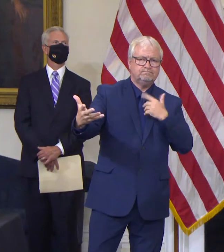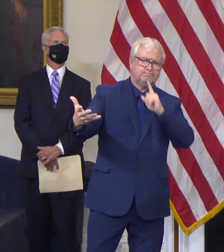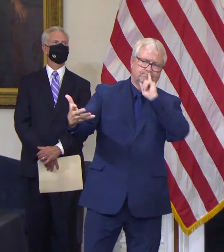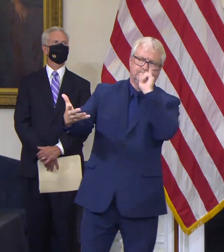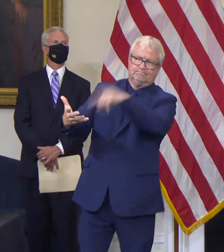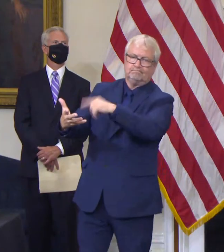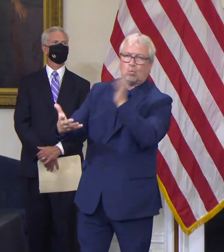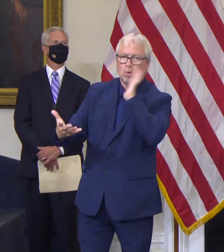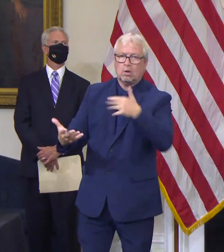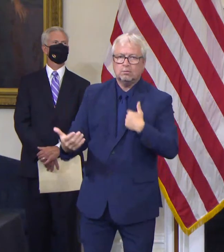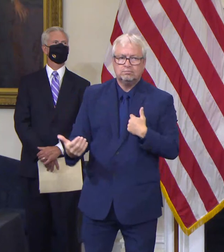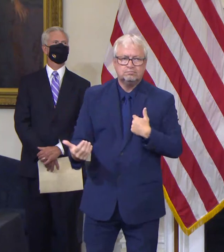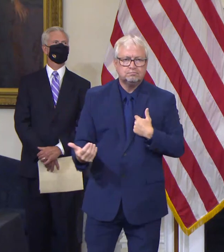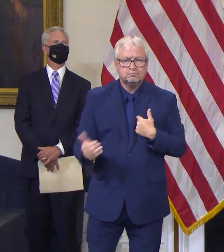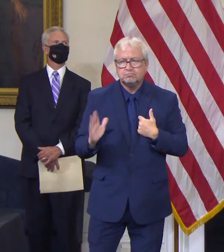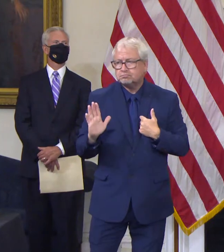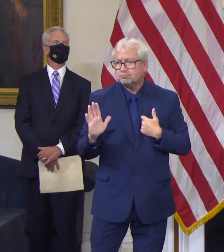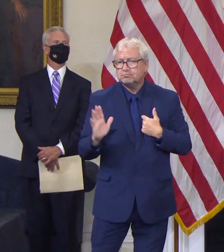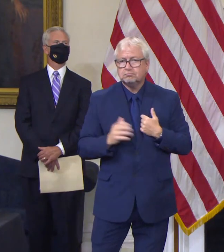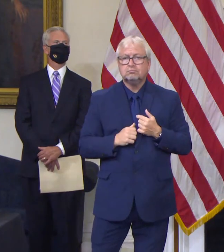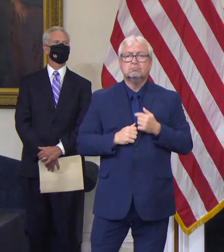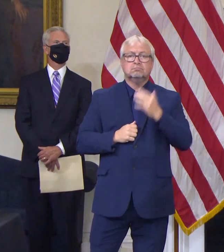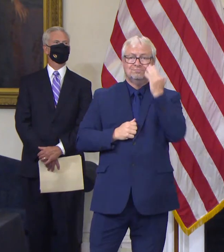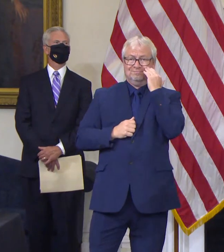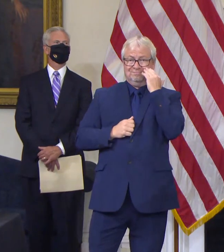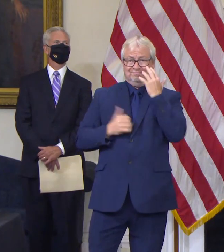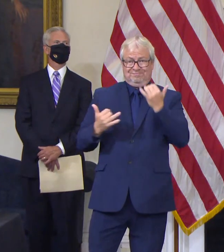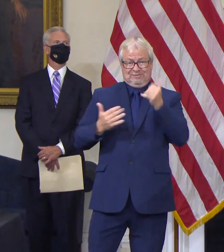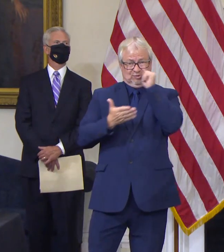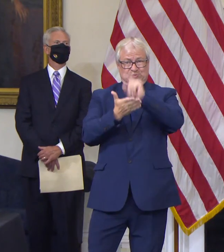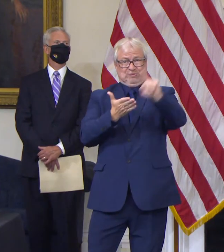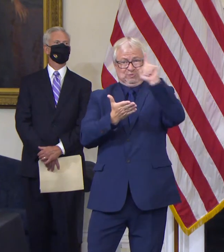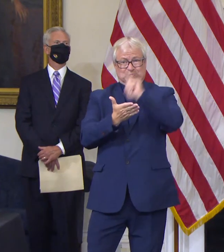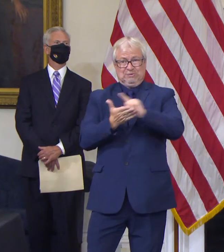There's no question about that. But yes, it's very frustrating. It's not just my frustration.